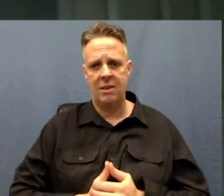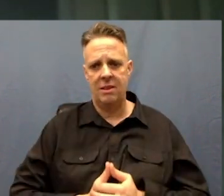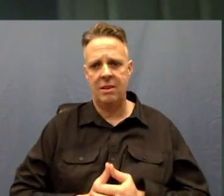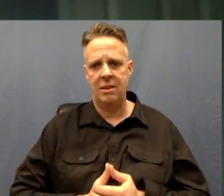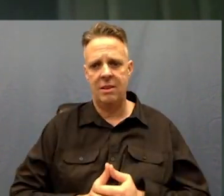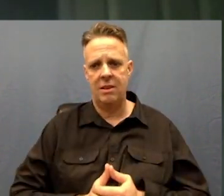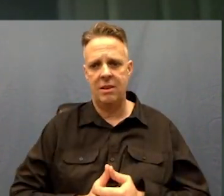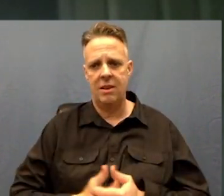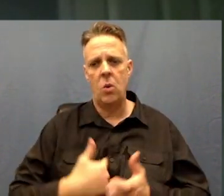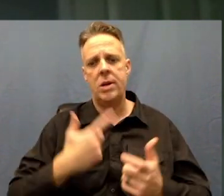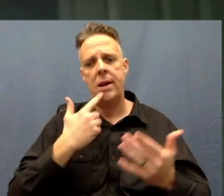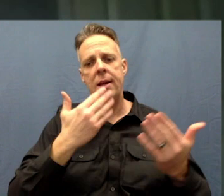I JUST WANT TO SAY THANK YOU, THANK YOU TO ALL THE PEOPLE THAT